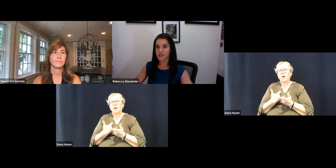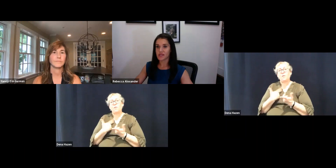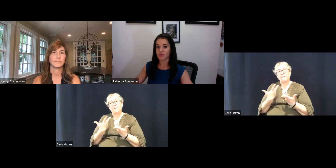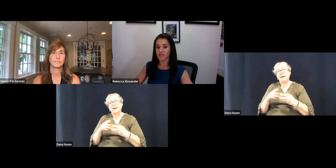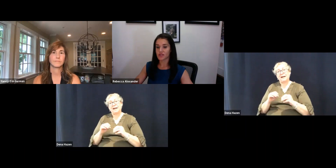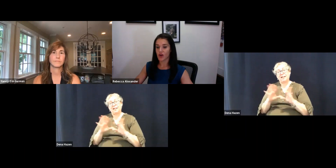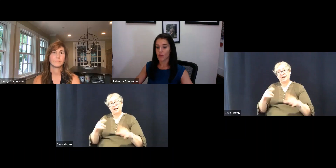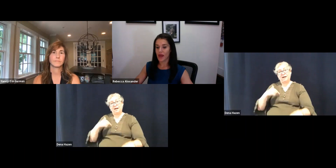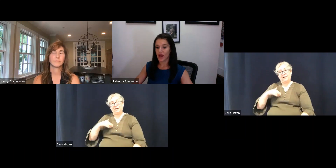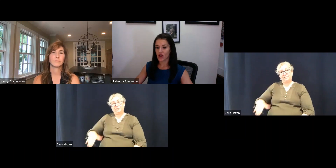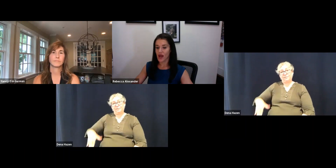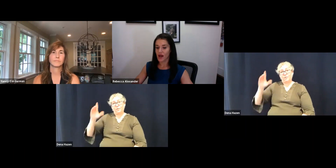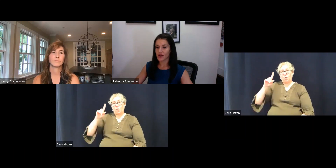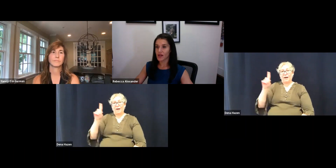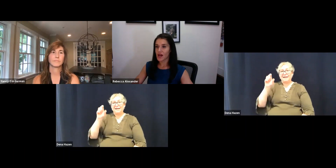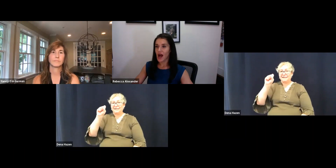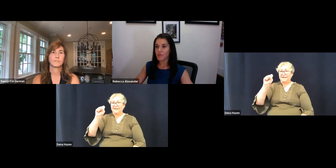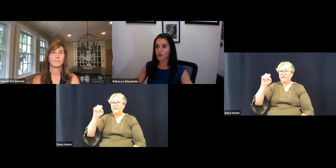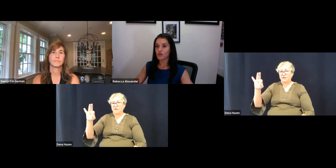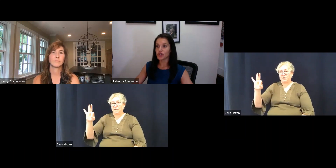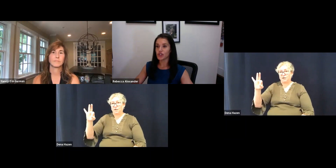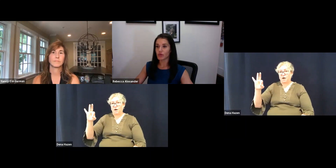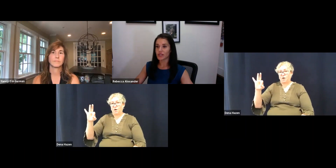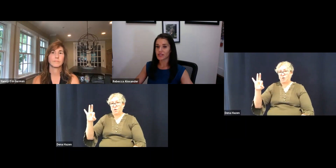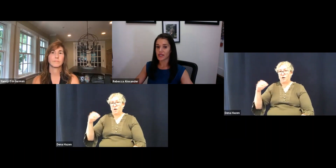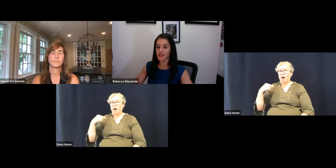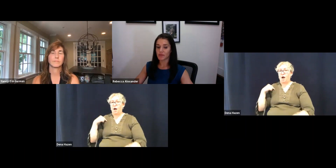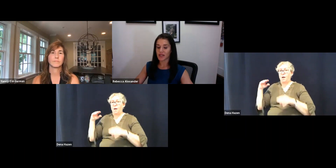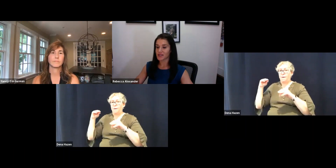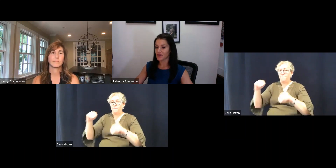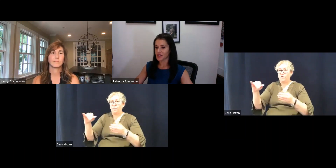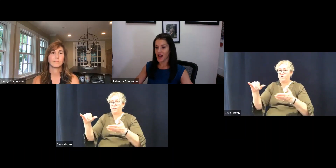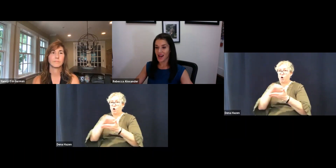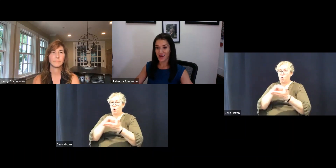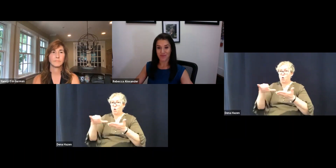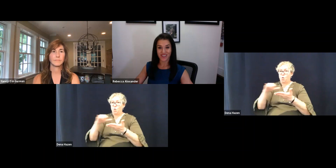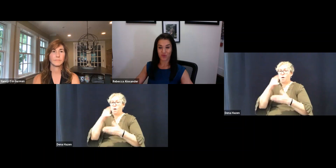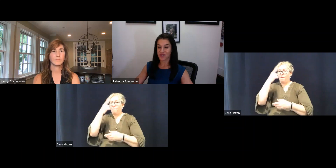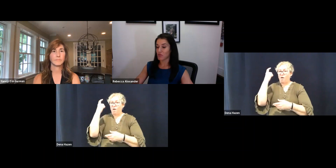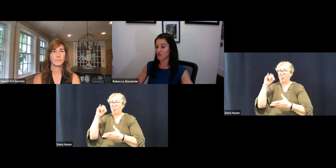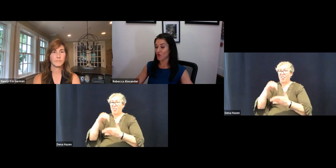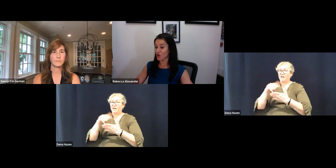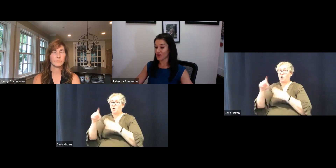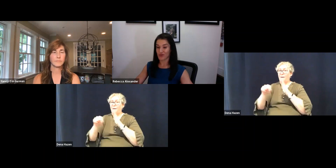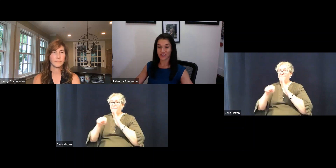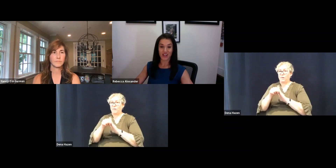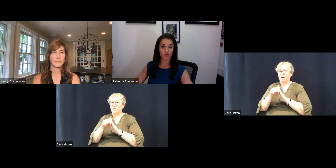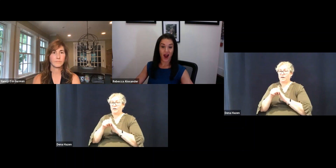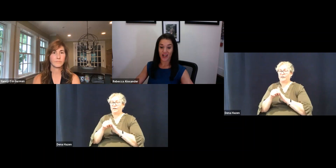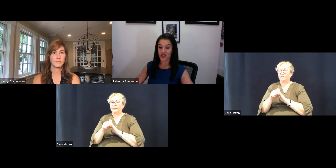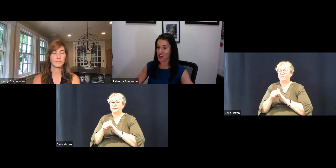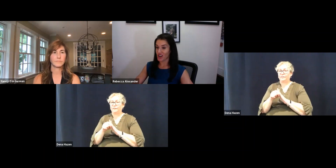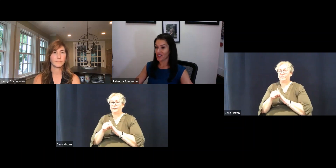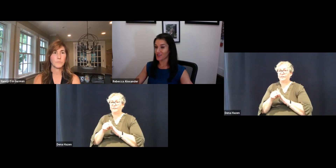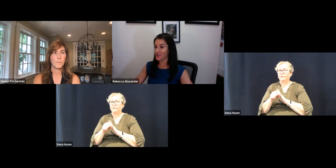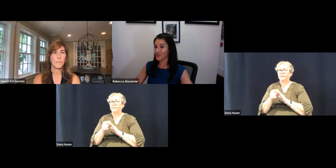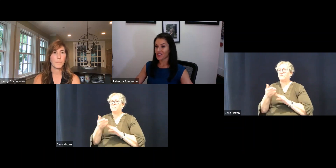in the San Francisco Bay Area. I moved to New York City because at the time, this was before there was any ride sharing.